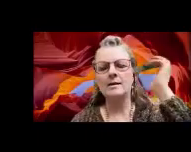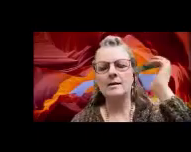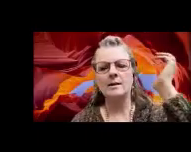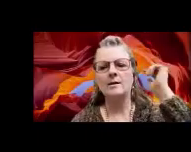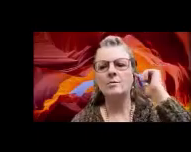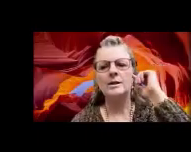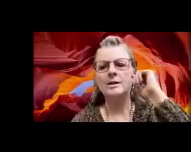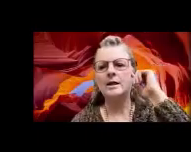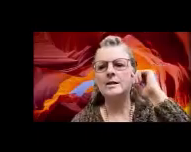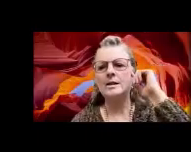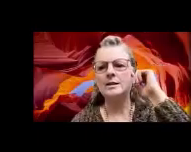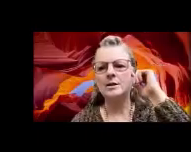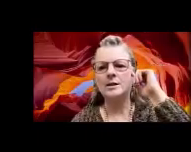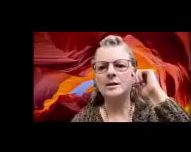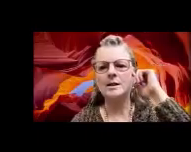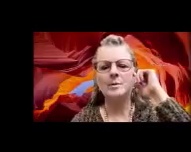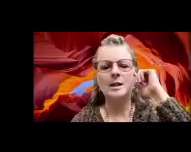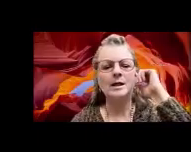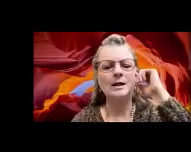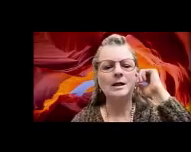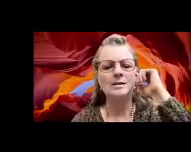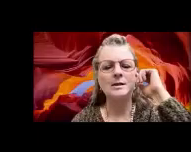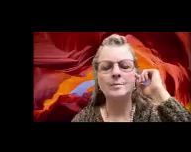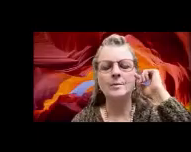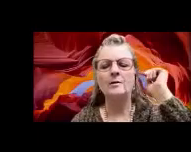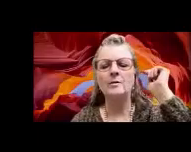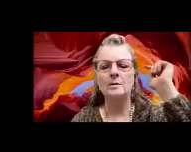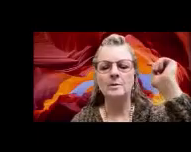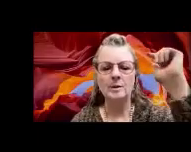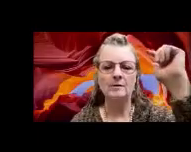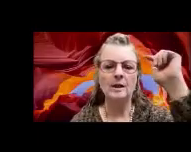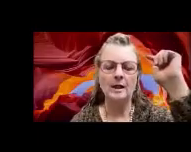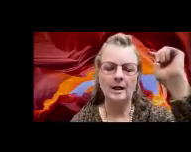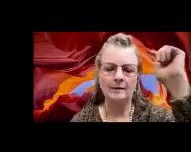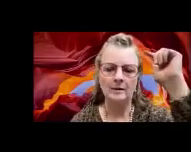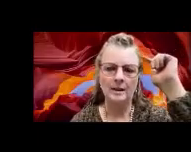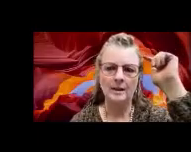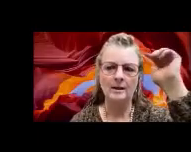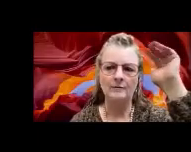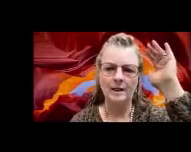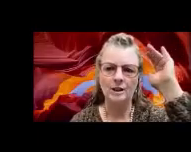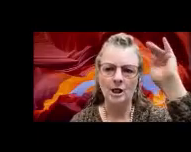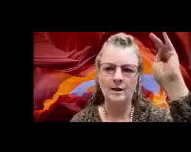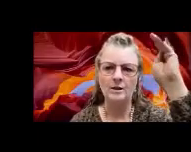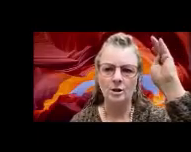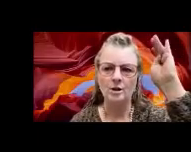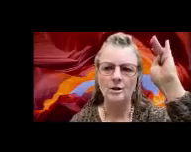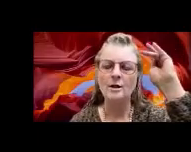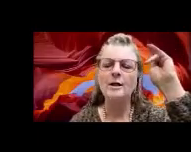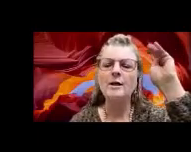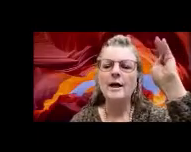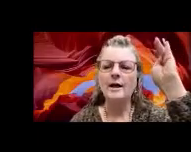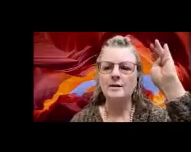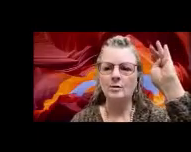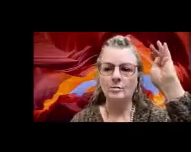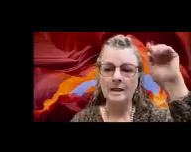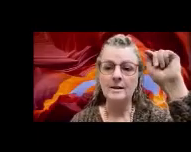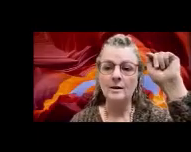this is another one saying essentially the same thing, except they specifically identified gender as the reason